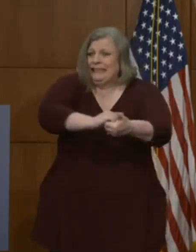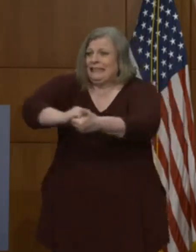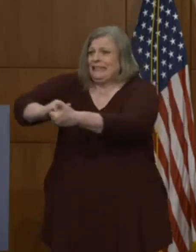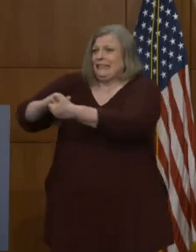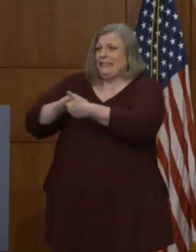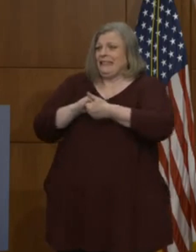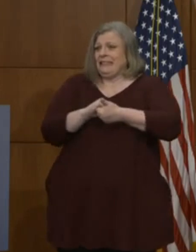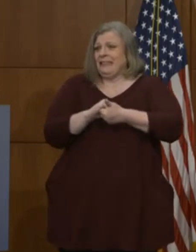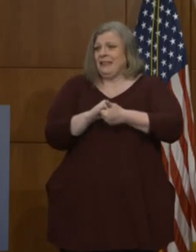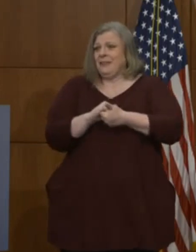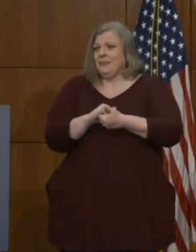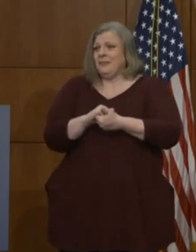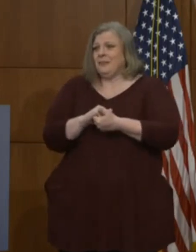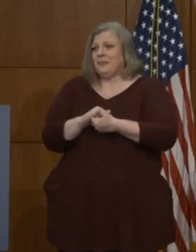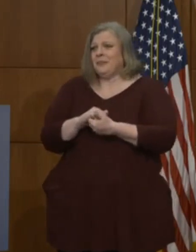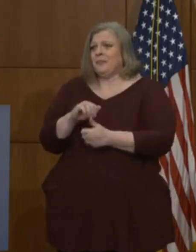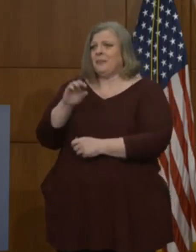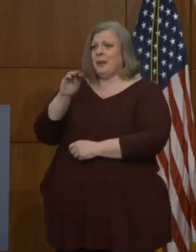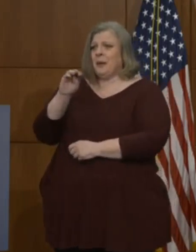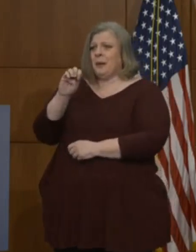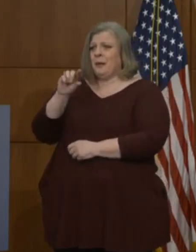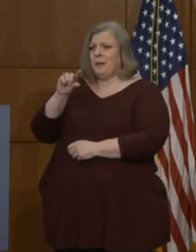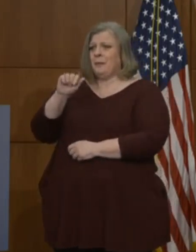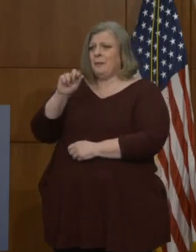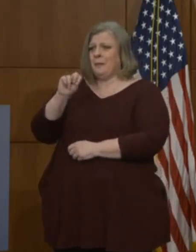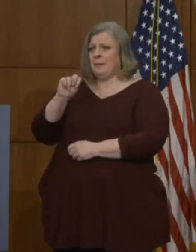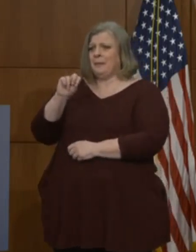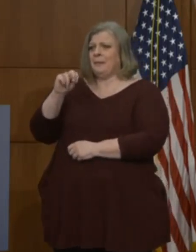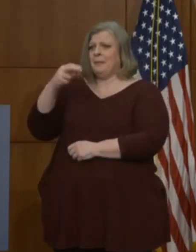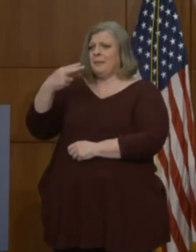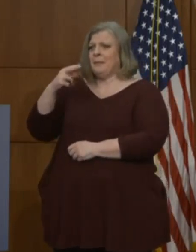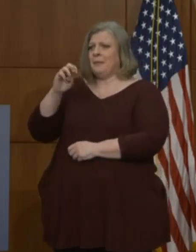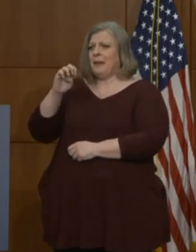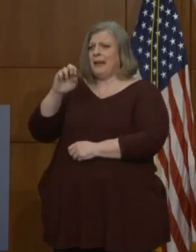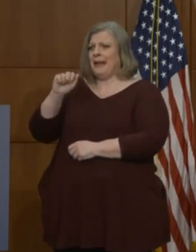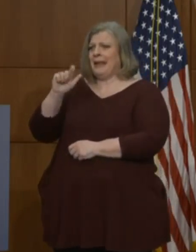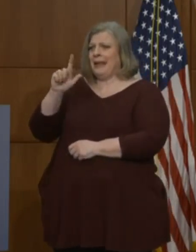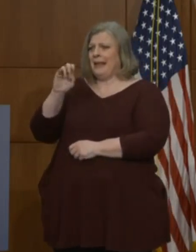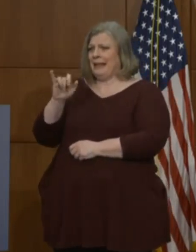ARE- BEING DEVELOPED IN PARTNERS MIGHT LEAVE SOMETHING PARTNERS MIGHT LEAVE SOMETHING TO US OUR WORK FORCE ISSUE SO I TO US OUR WORK FORCE ISSUE SO I SAY WE BEEN THIS AS THE